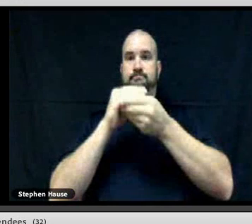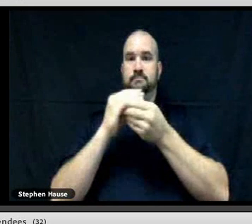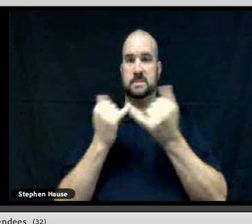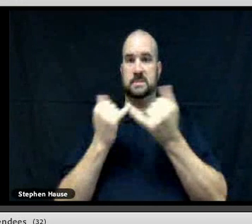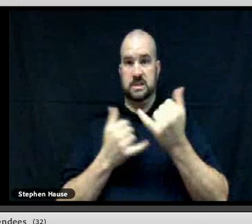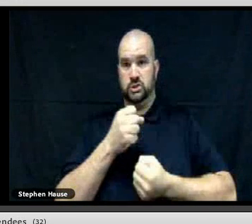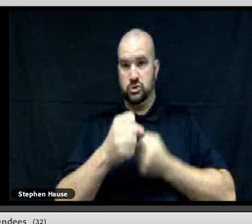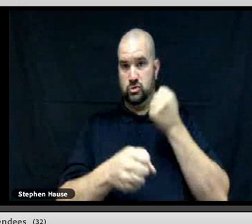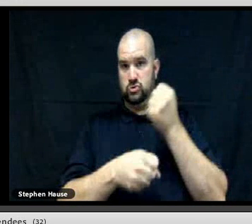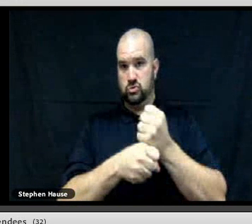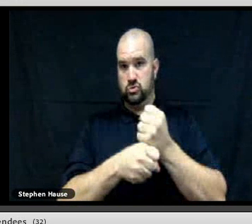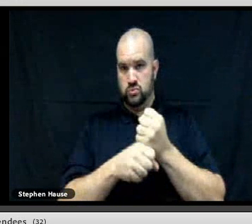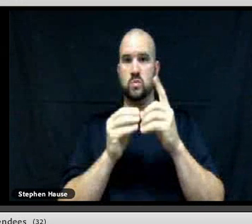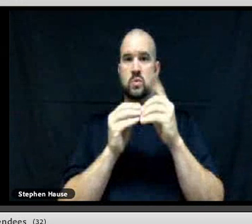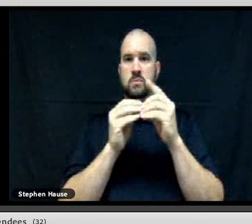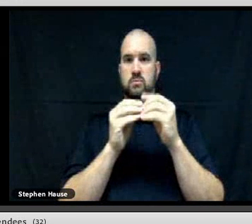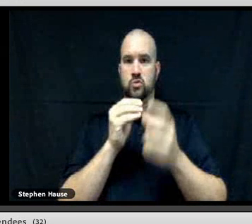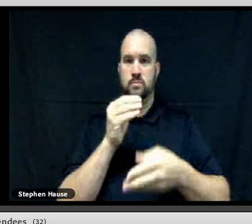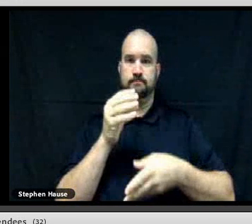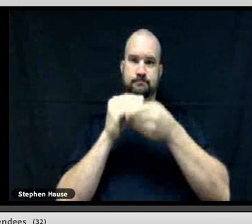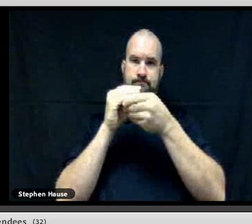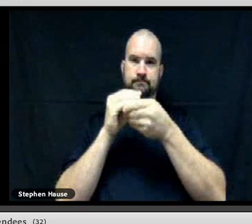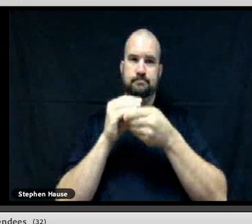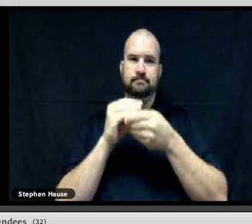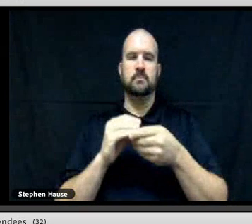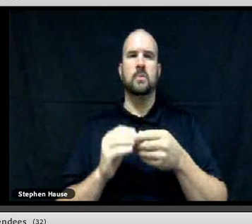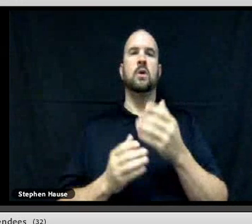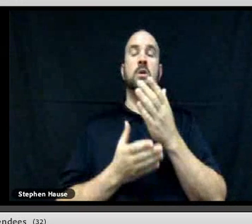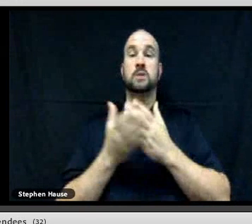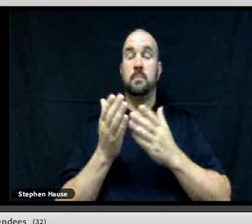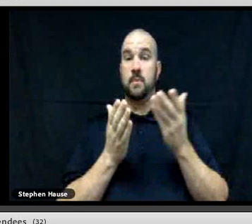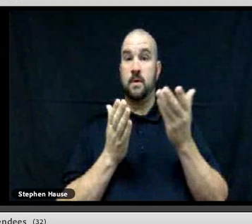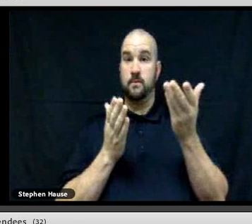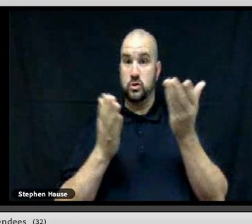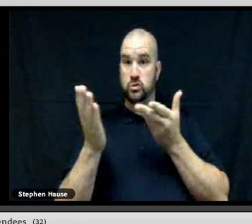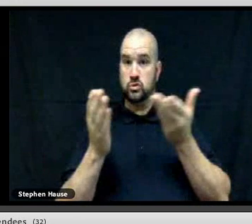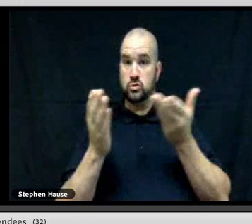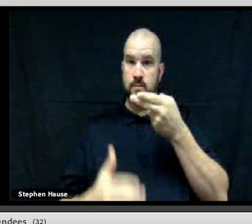And, uh, some of the service hubs are -- can be seen here.